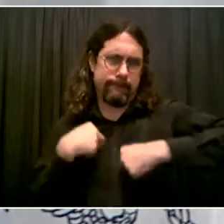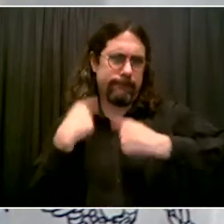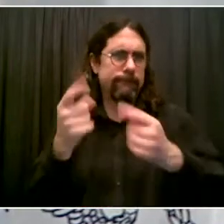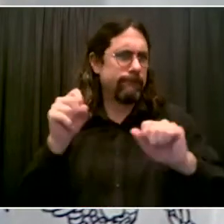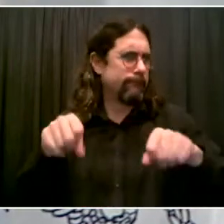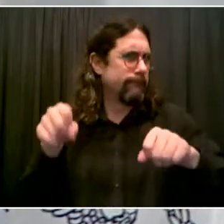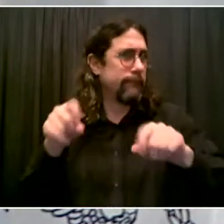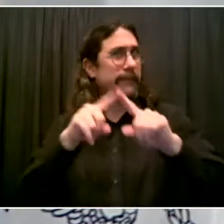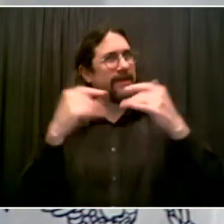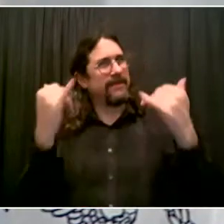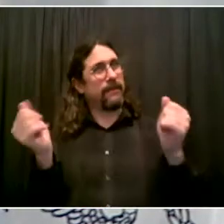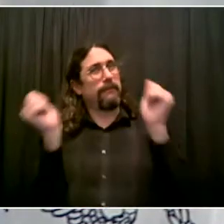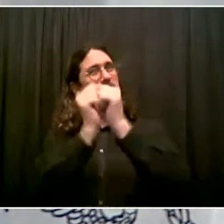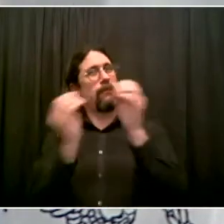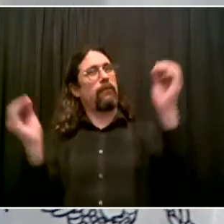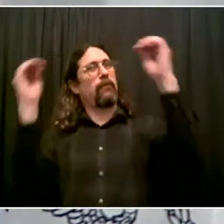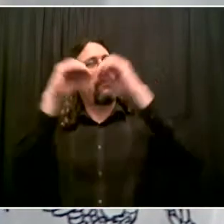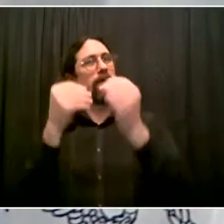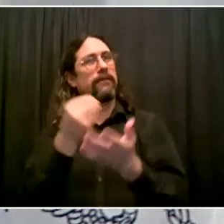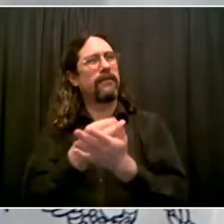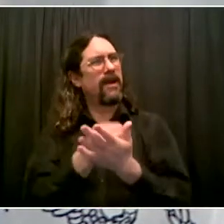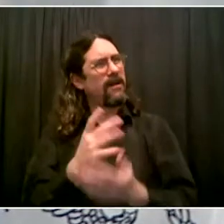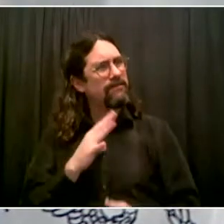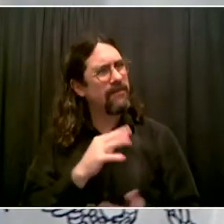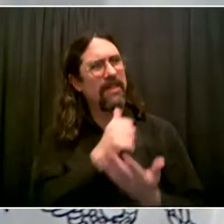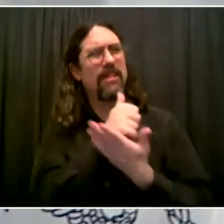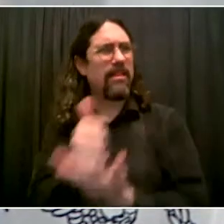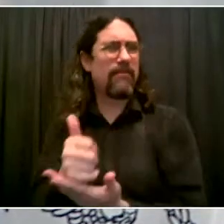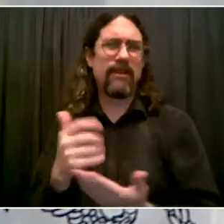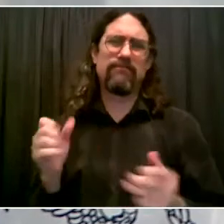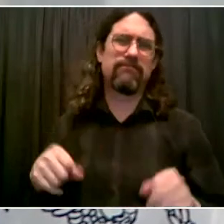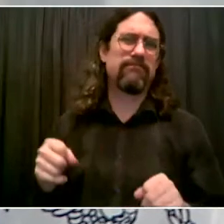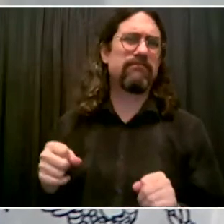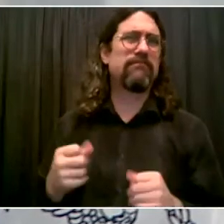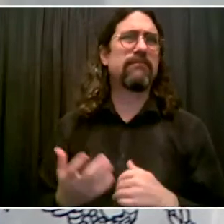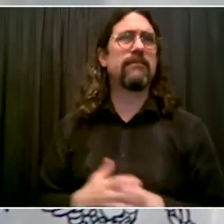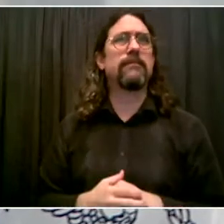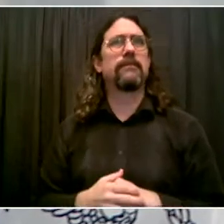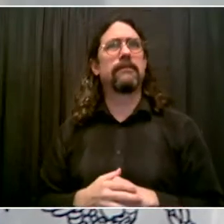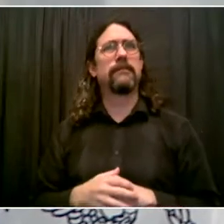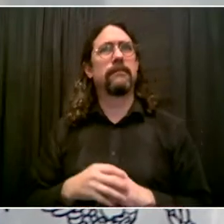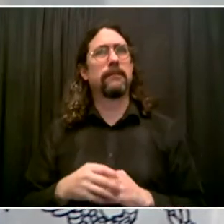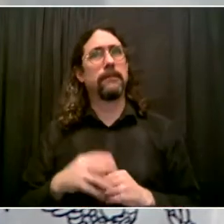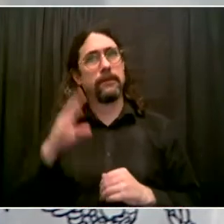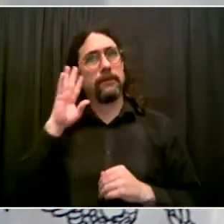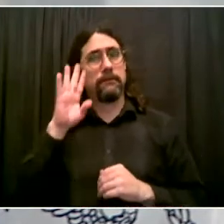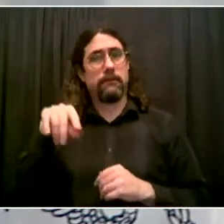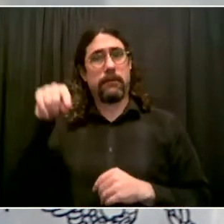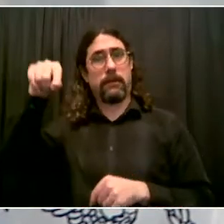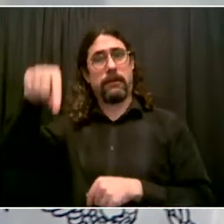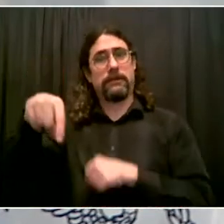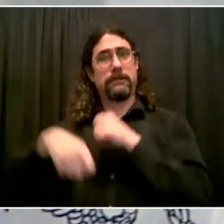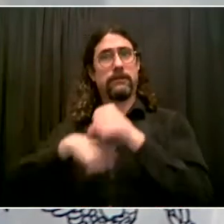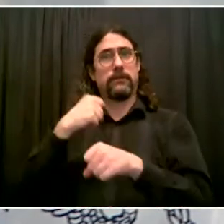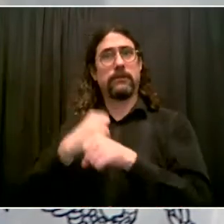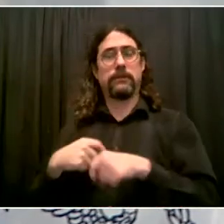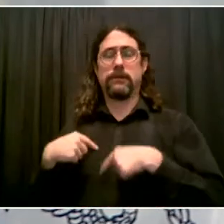ADDITIONAL RESOURCES MEANS WE CAN DO SO MUCH MORE TO PREPARE KIDS AND TO HELP THEM GET TO THAT NEXT STEP AND THAT'S ESPECIALLY TRUE FOR KIDS, , THIS